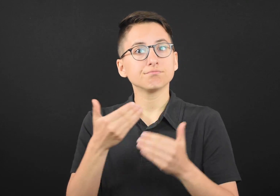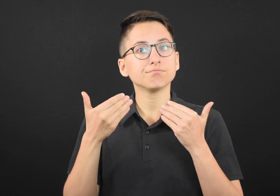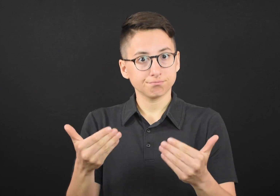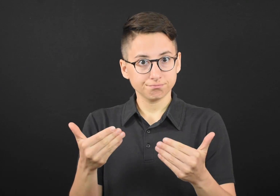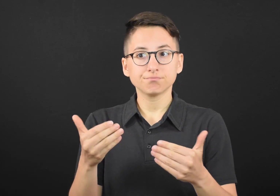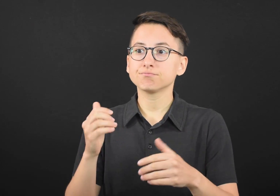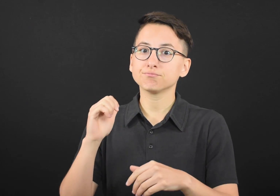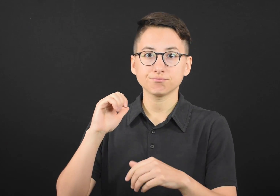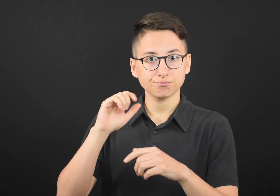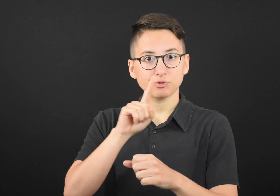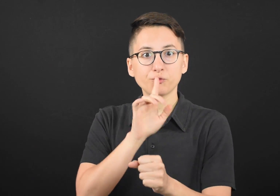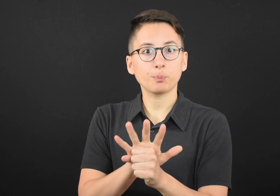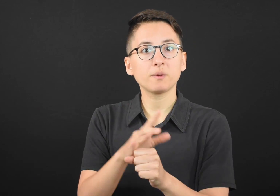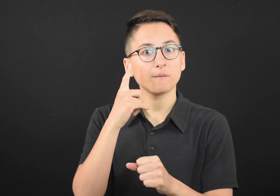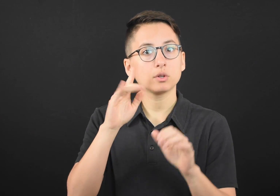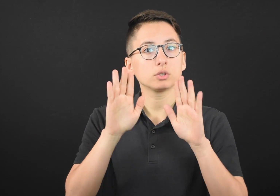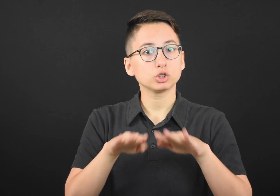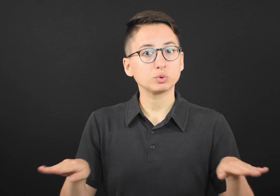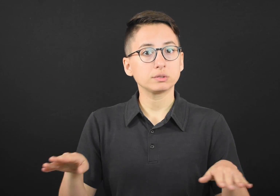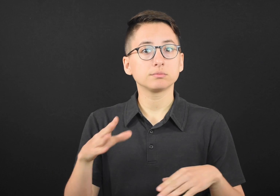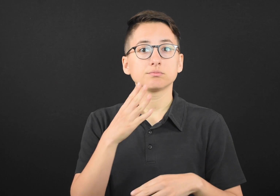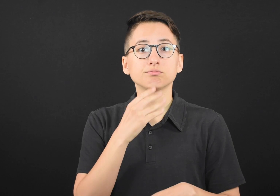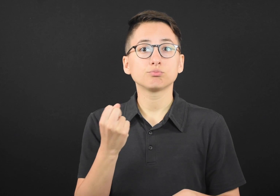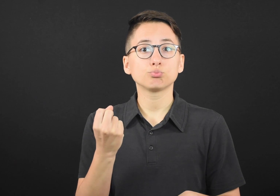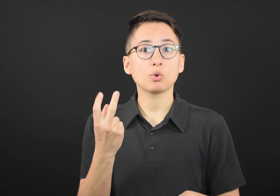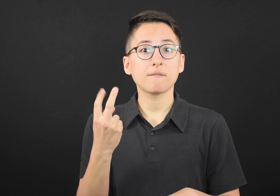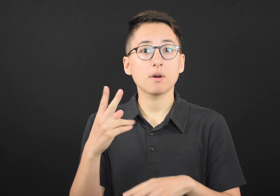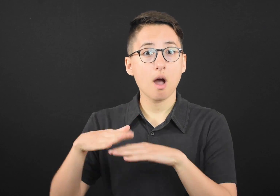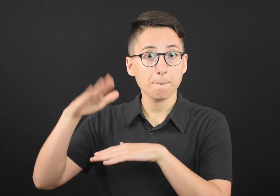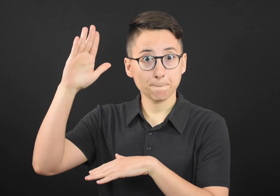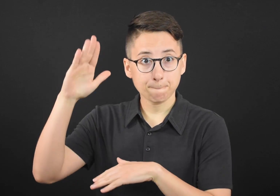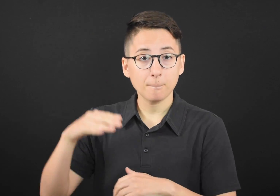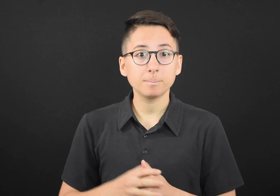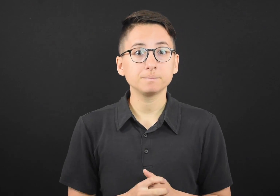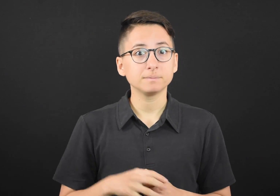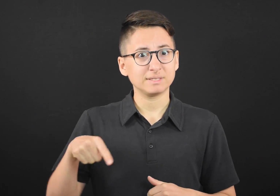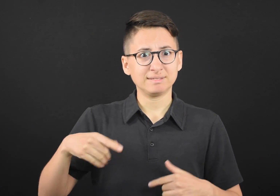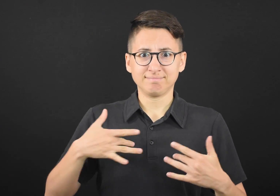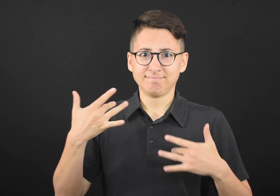use in children as young as 12 years old. While this is an exciting step